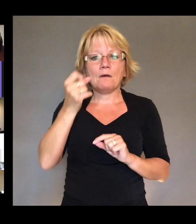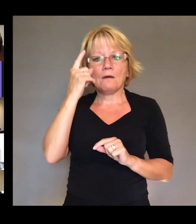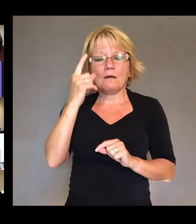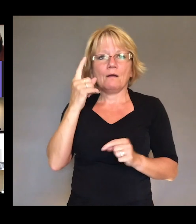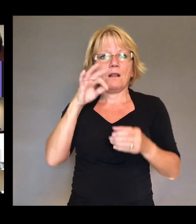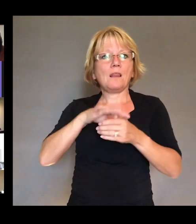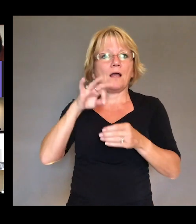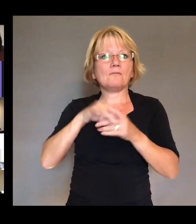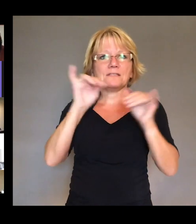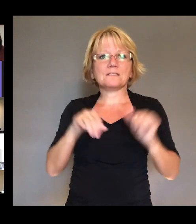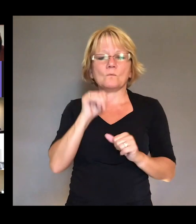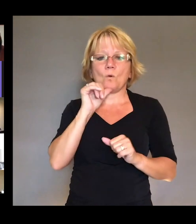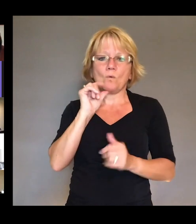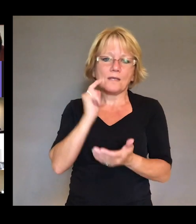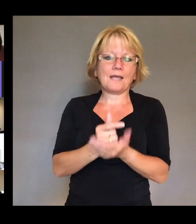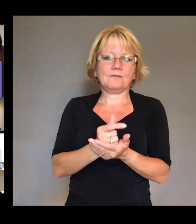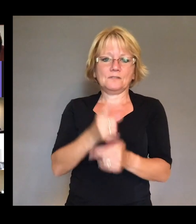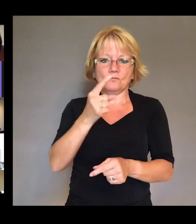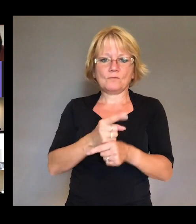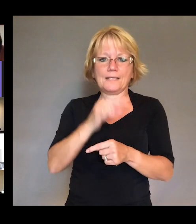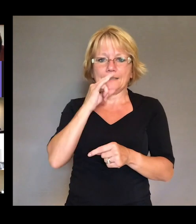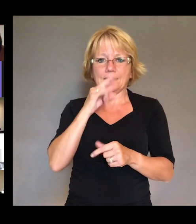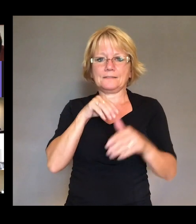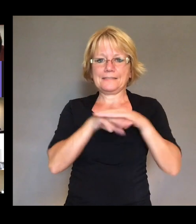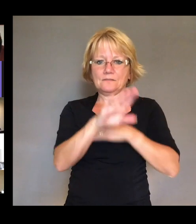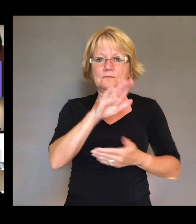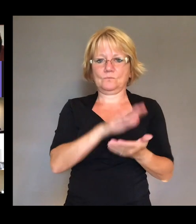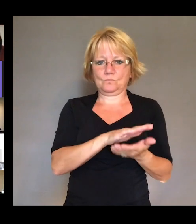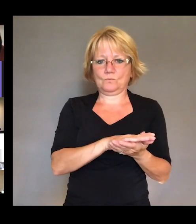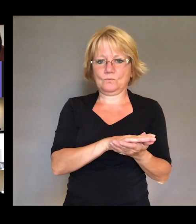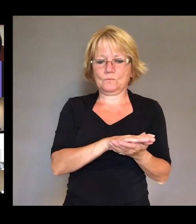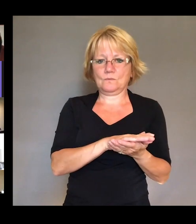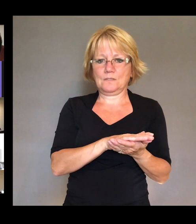that's not gonna guarantee the right kids get into the building.